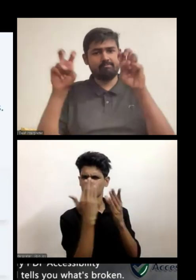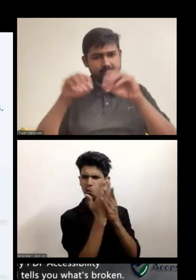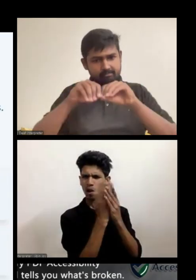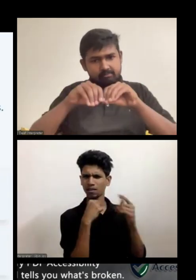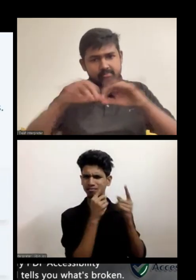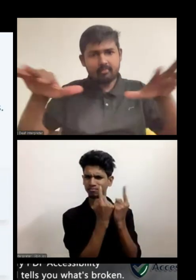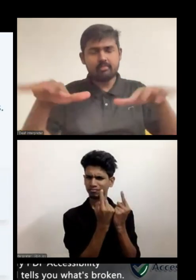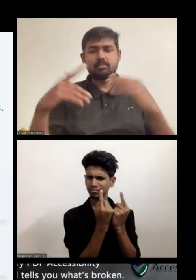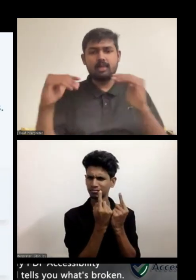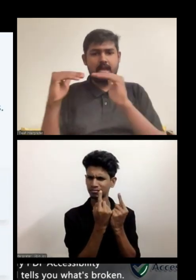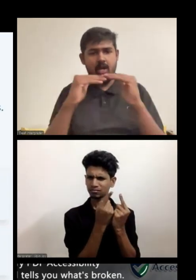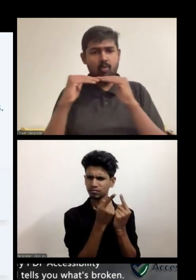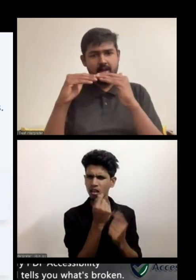these PDF inaccessible.